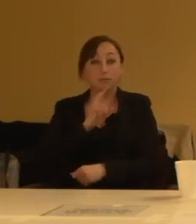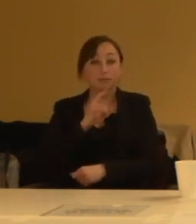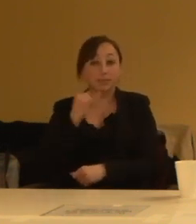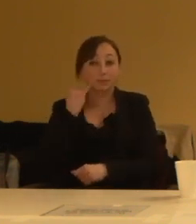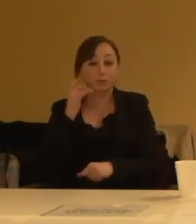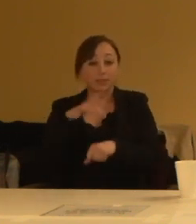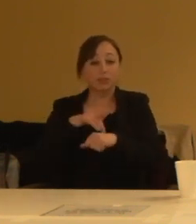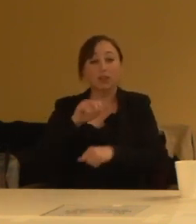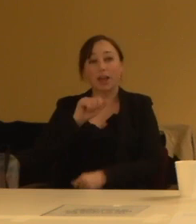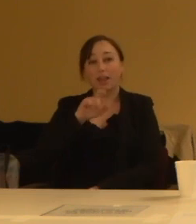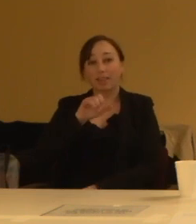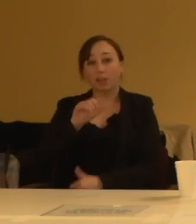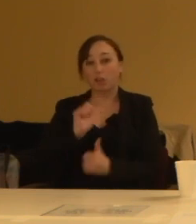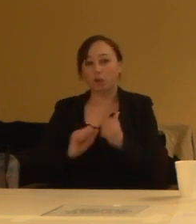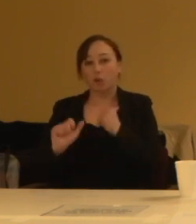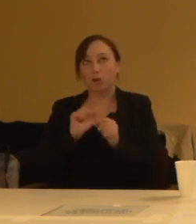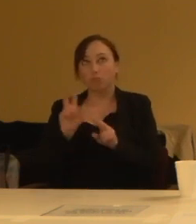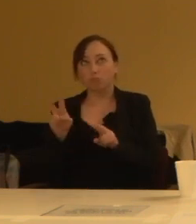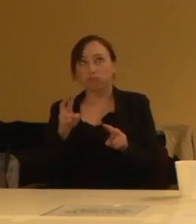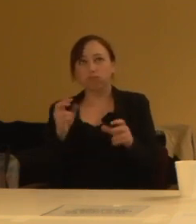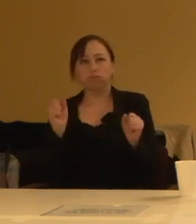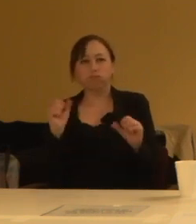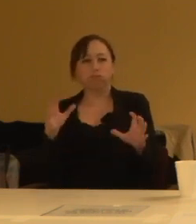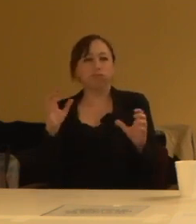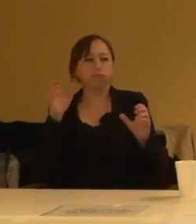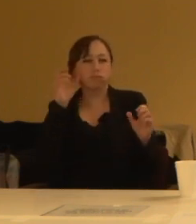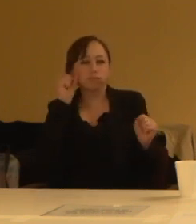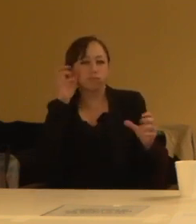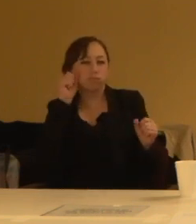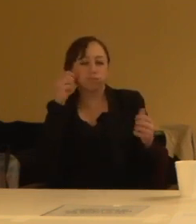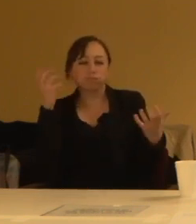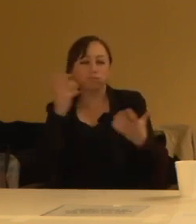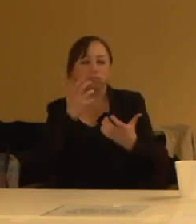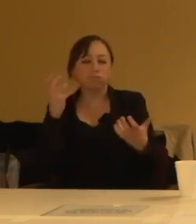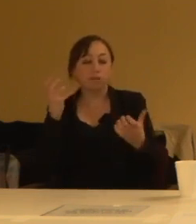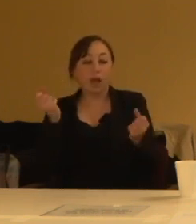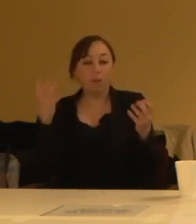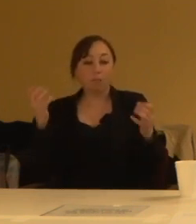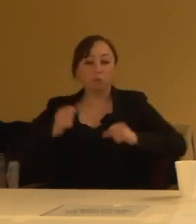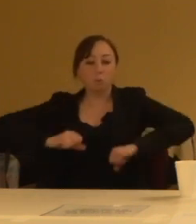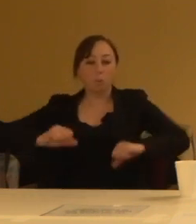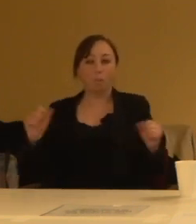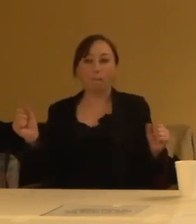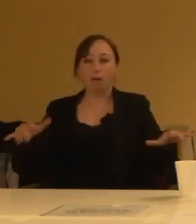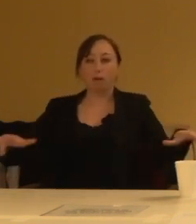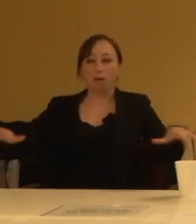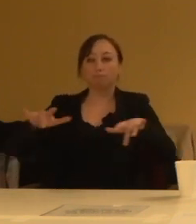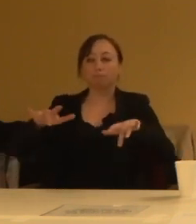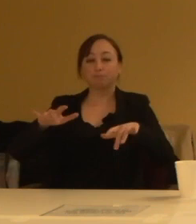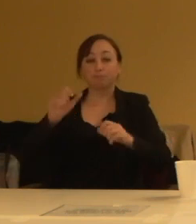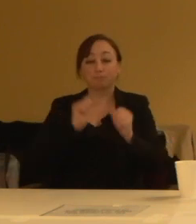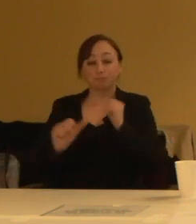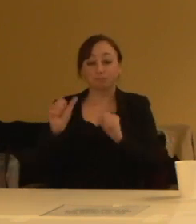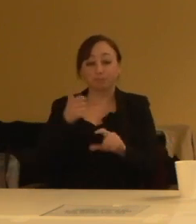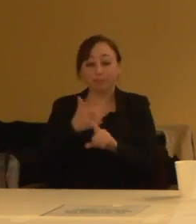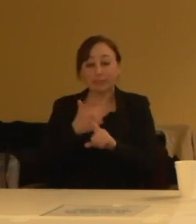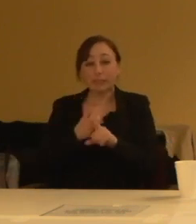it is unbelievable how much physical room there is in that building. Like not just the theater spaces themselves, but like, you know,